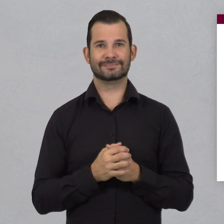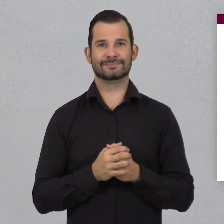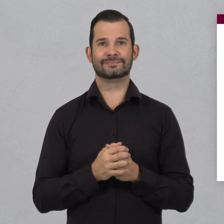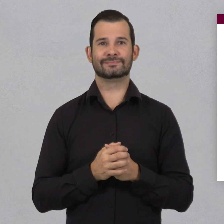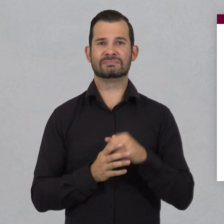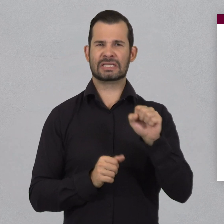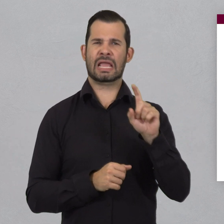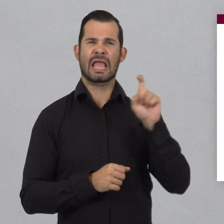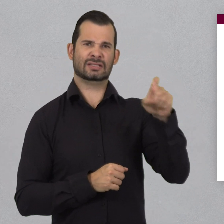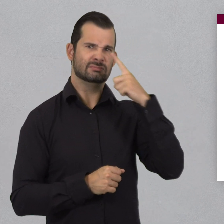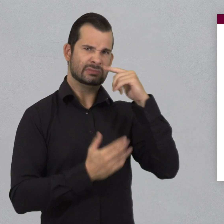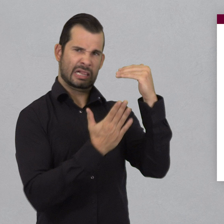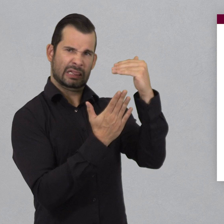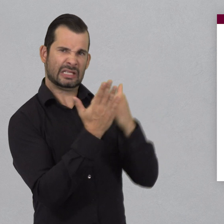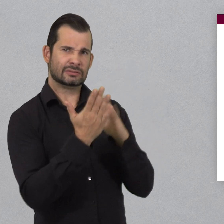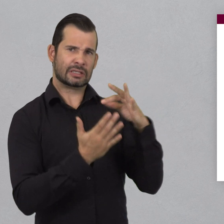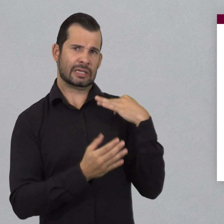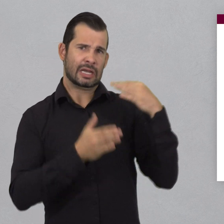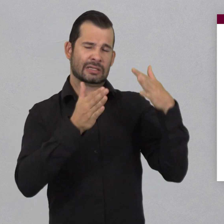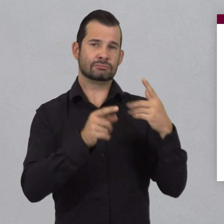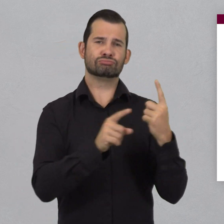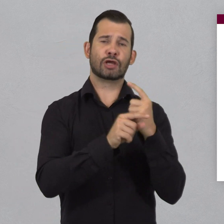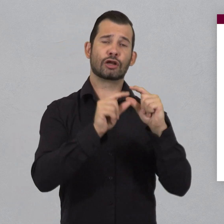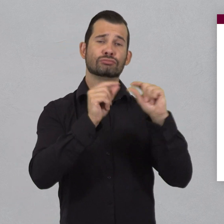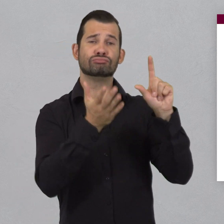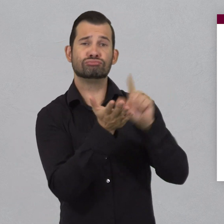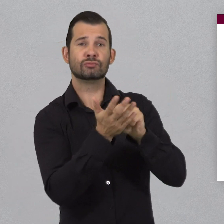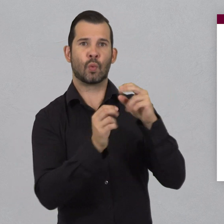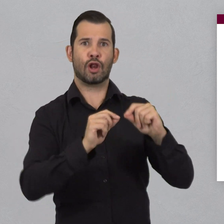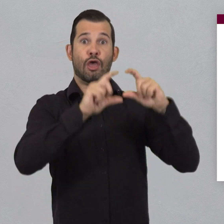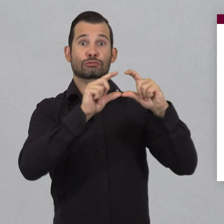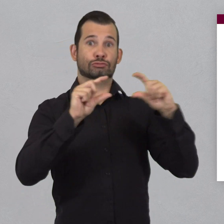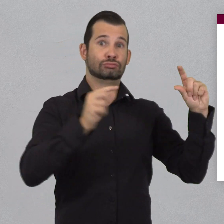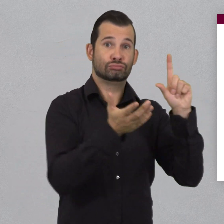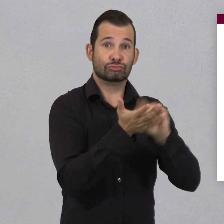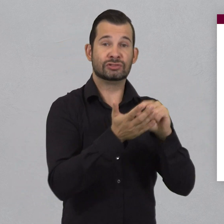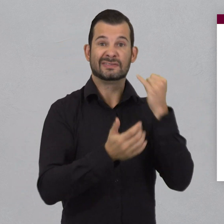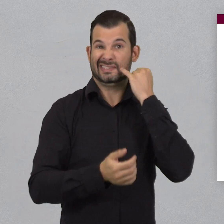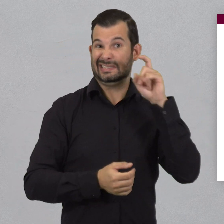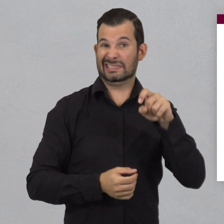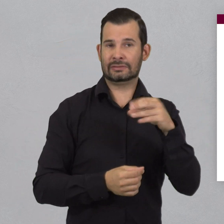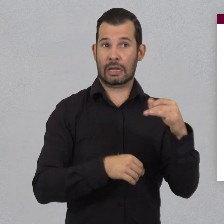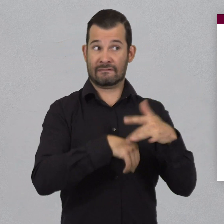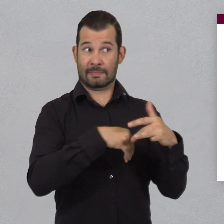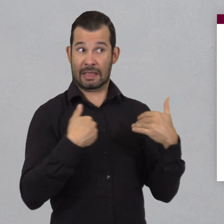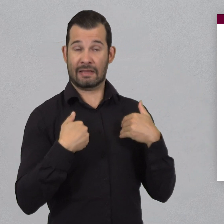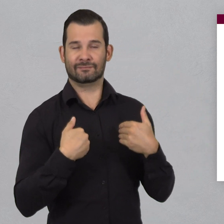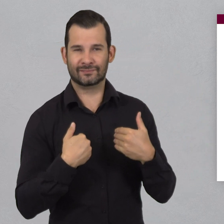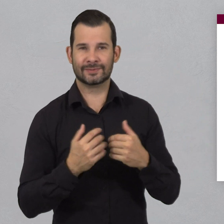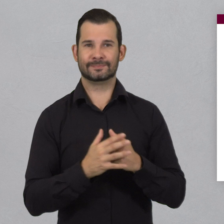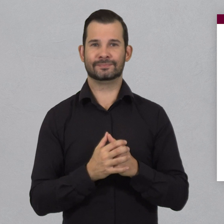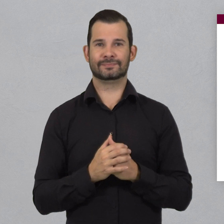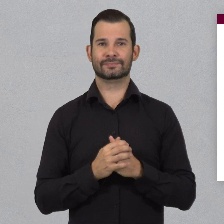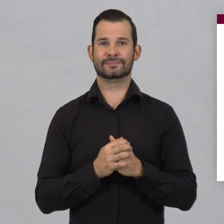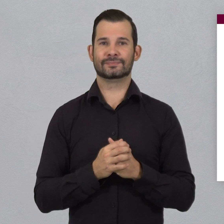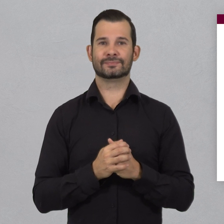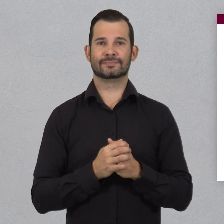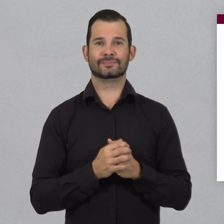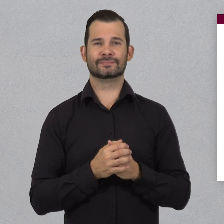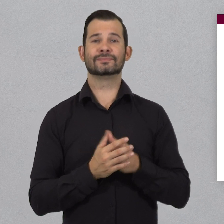You can ask for the list of candidates—in regular or large print—if you need it and it’s available.